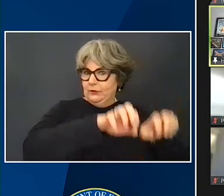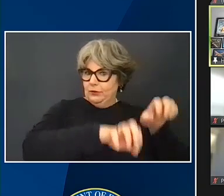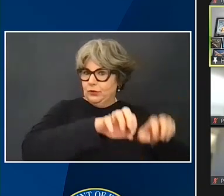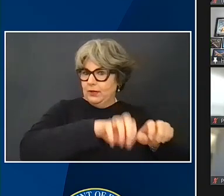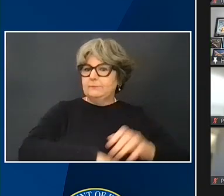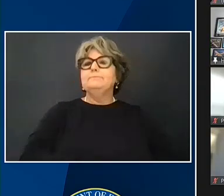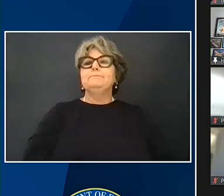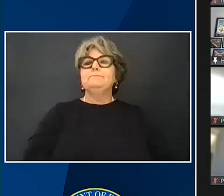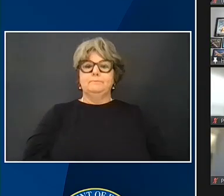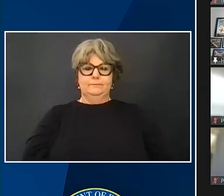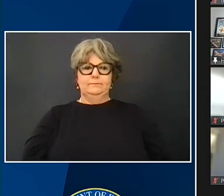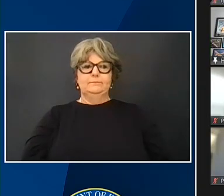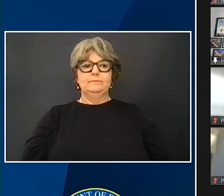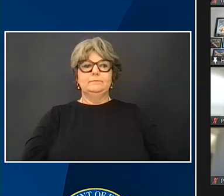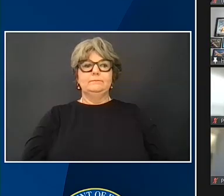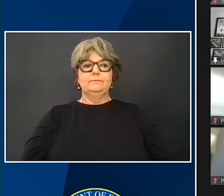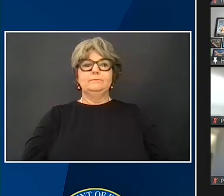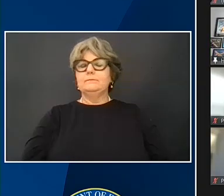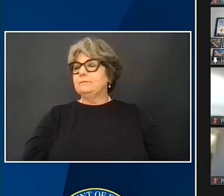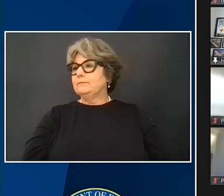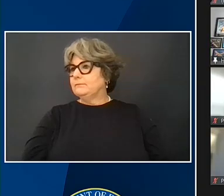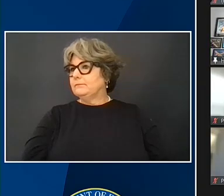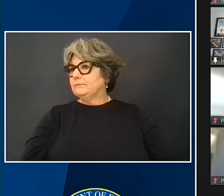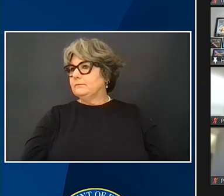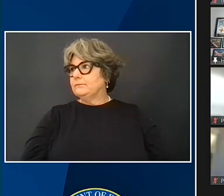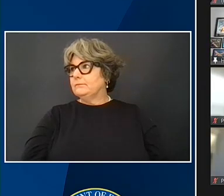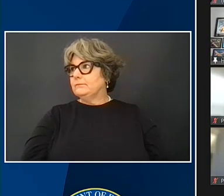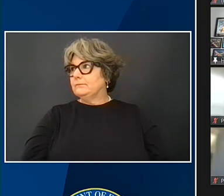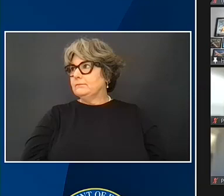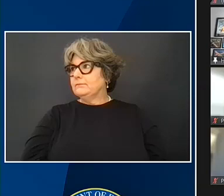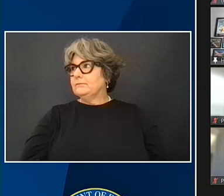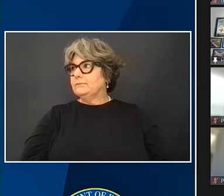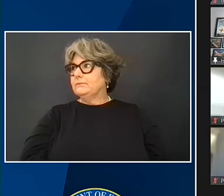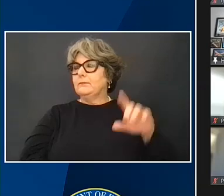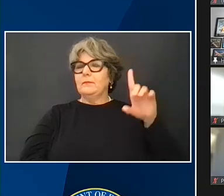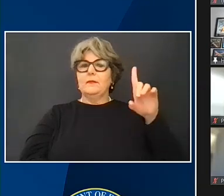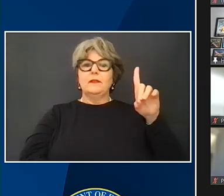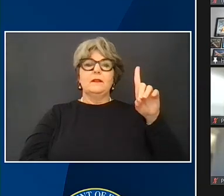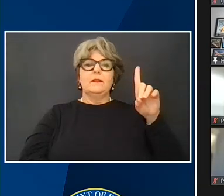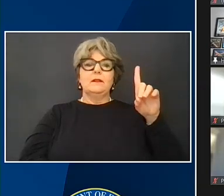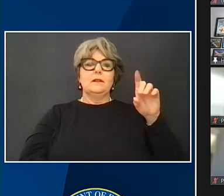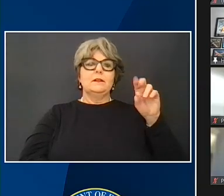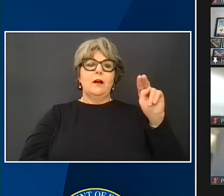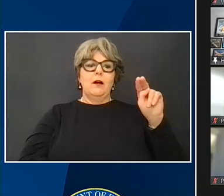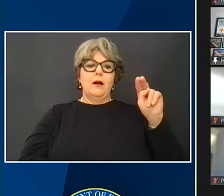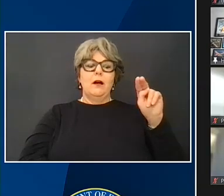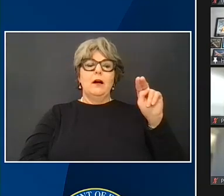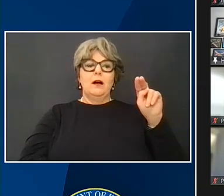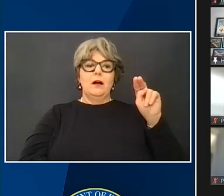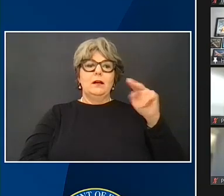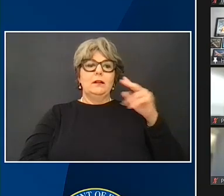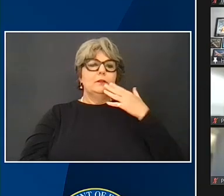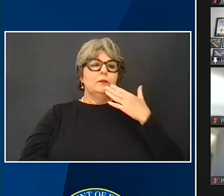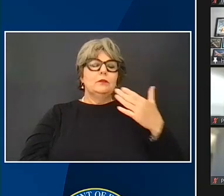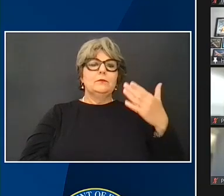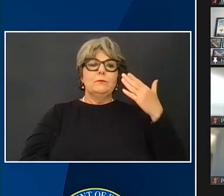And just, I think, Dom Chase, our alternate for business officers has joined us so good morning, Dom. But I'll turn it over to Barmak now.